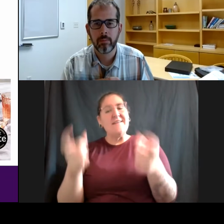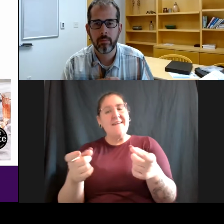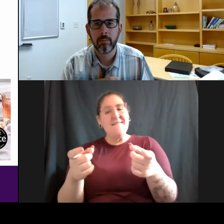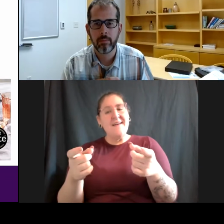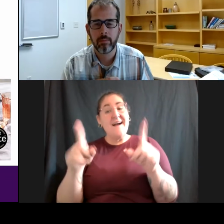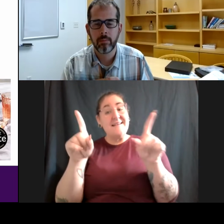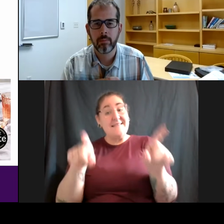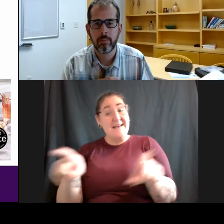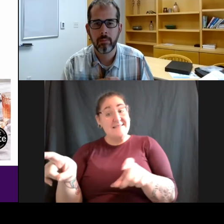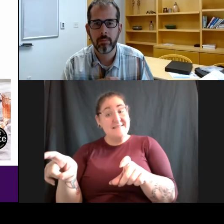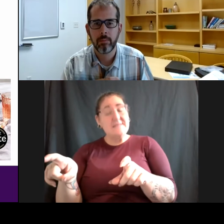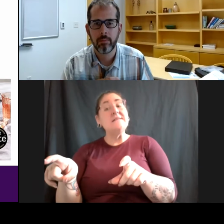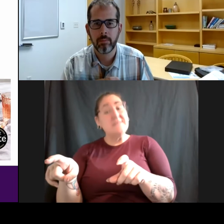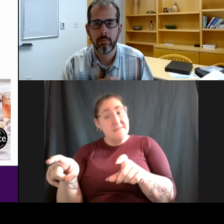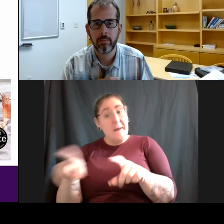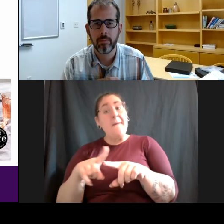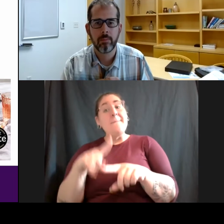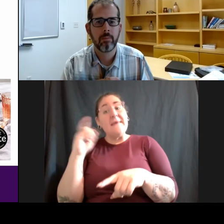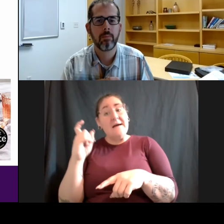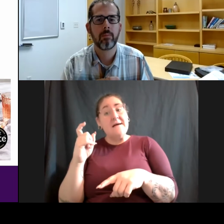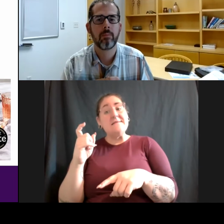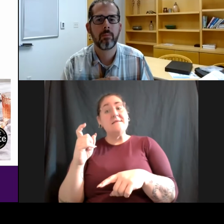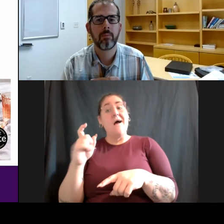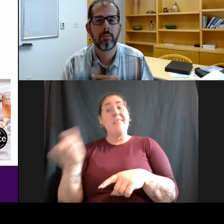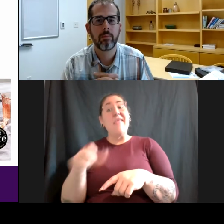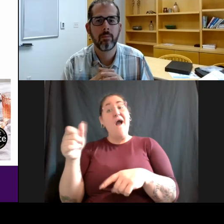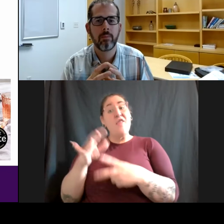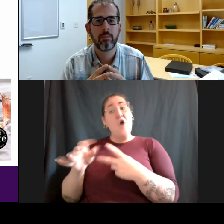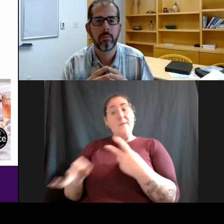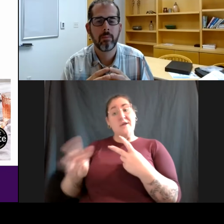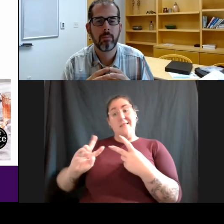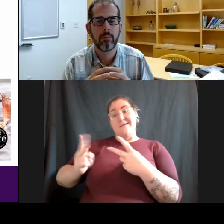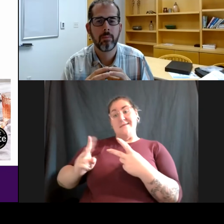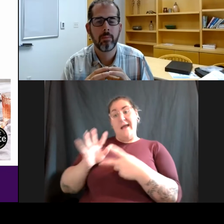take significantly longer than the drag-and-drop. So, there is a little bit of thought that